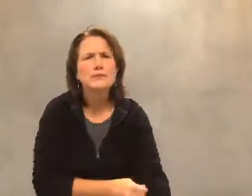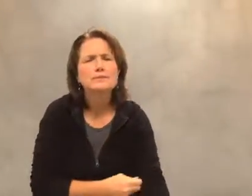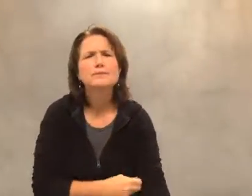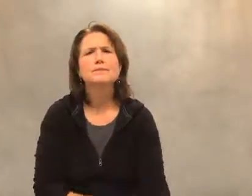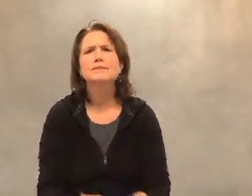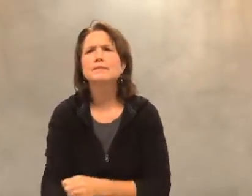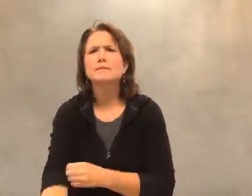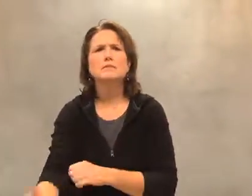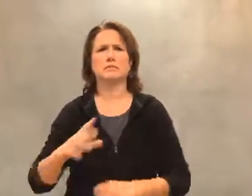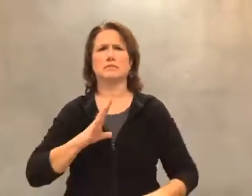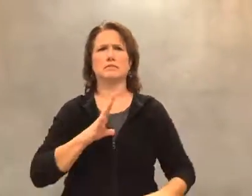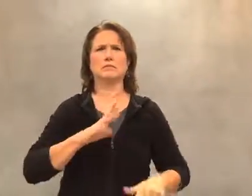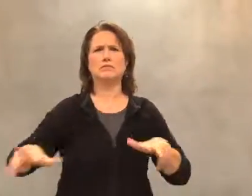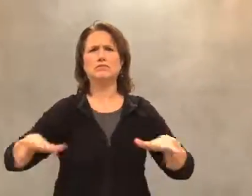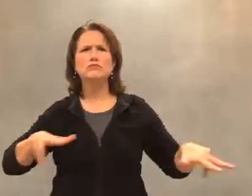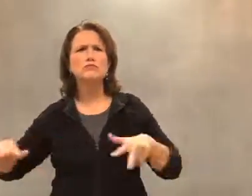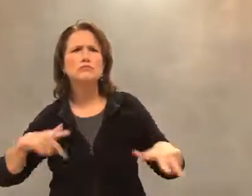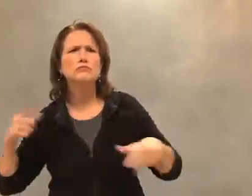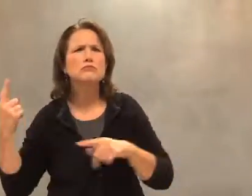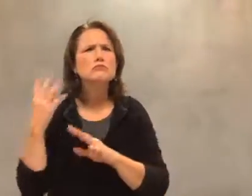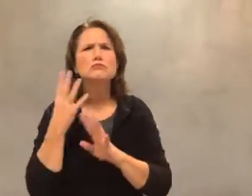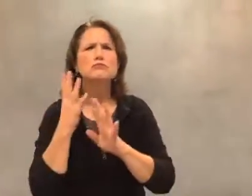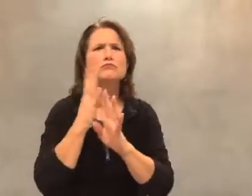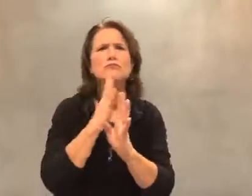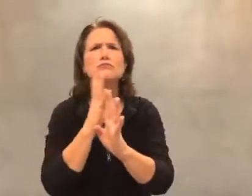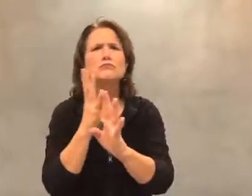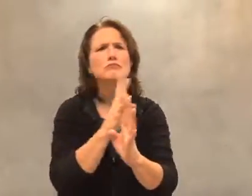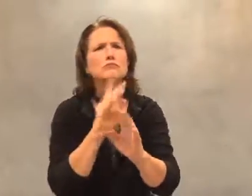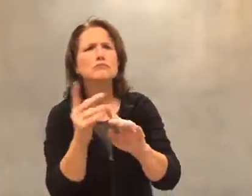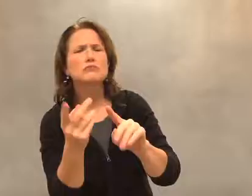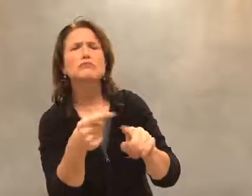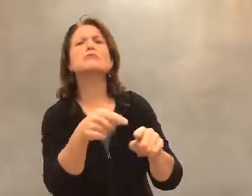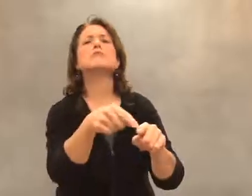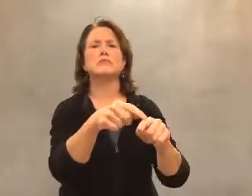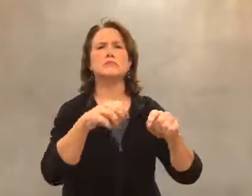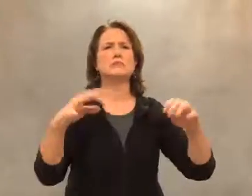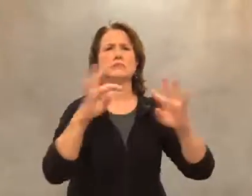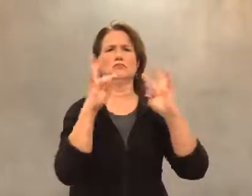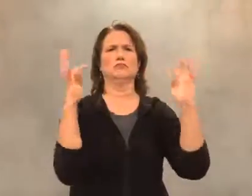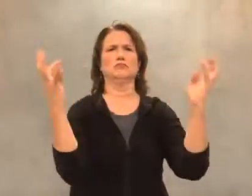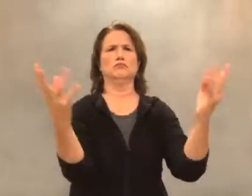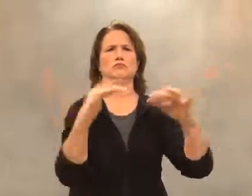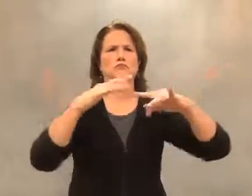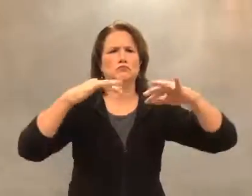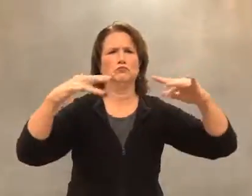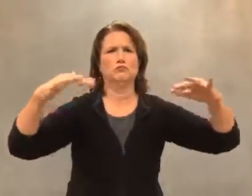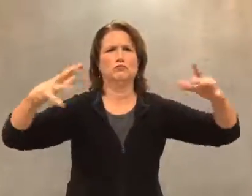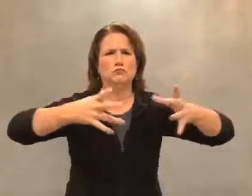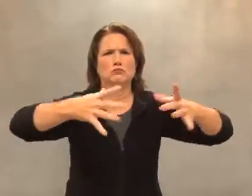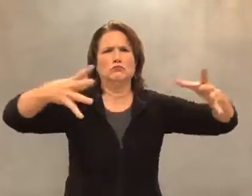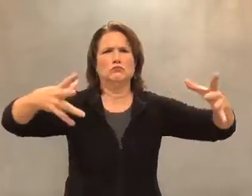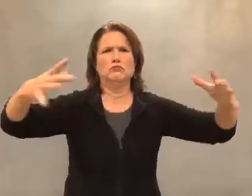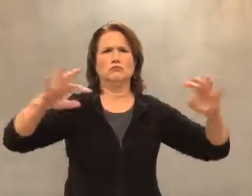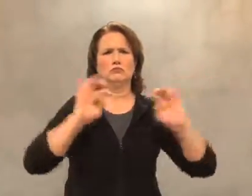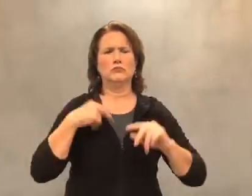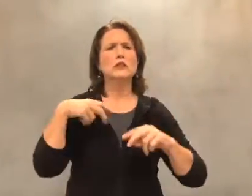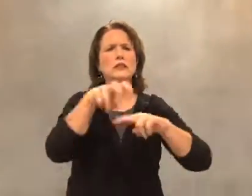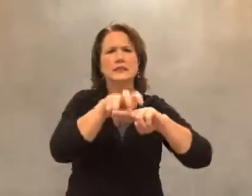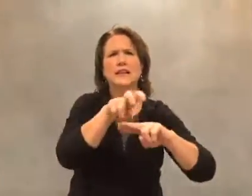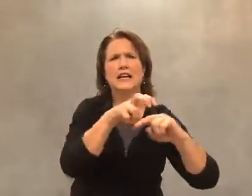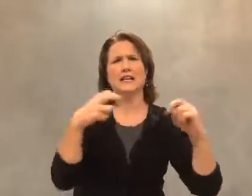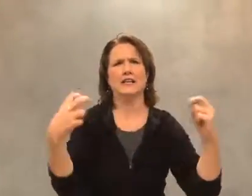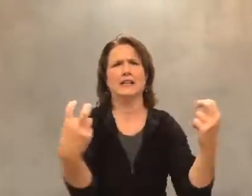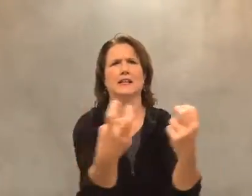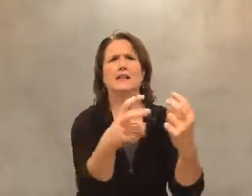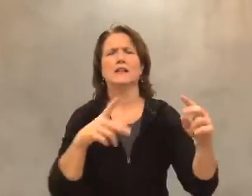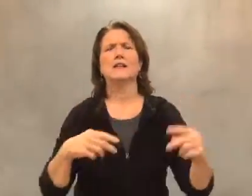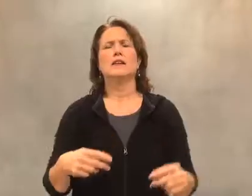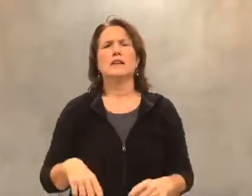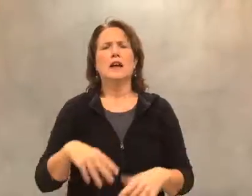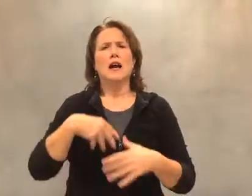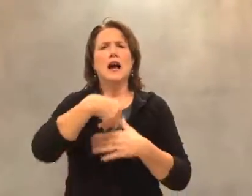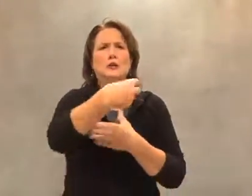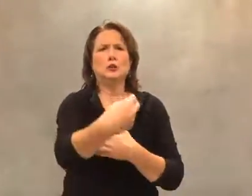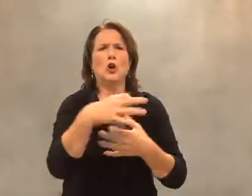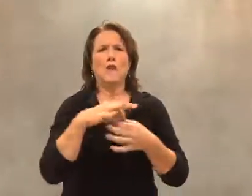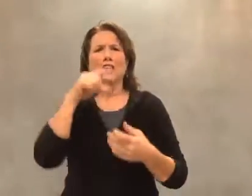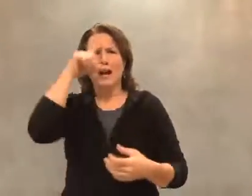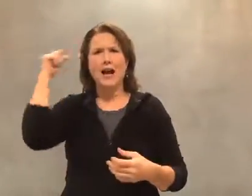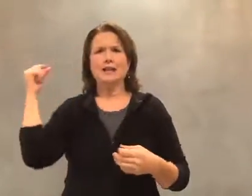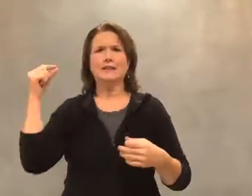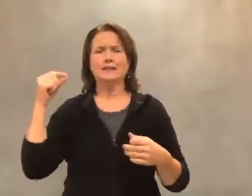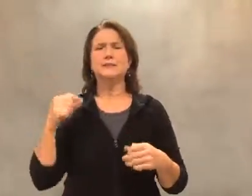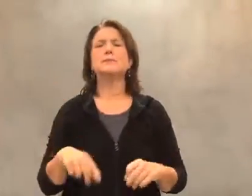That was fine, and we all walked out there.